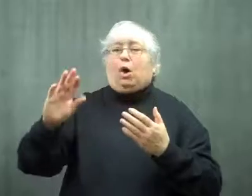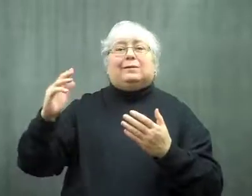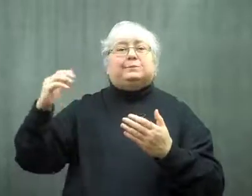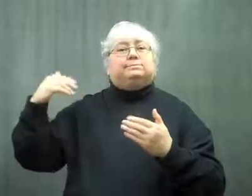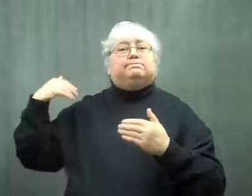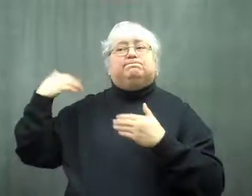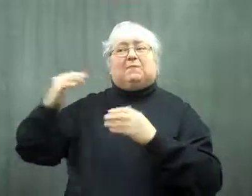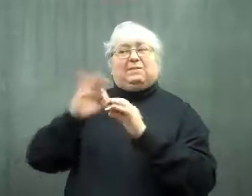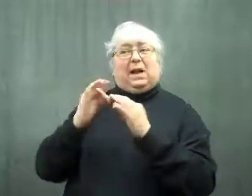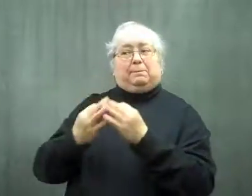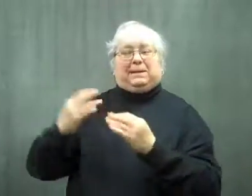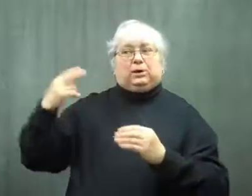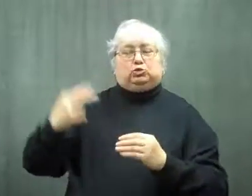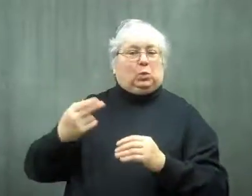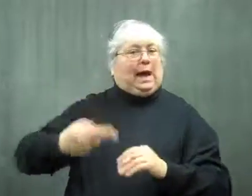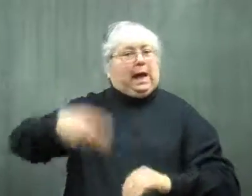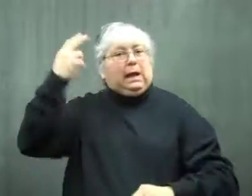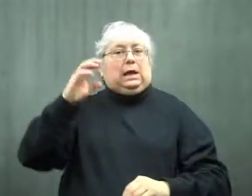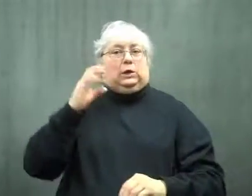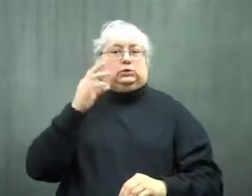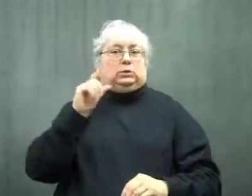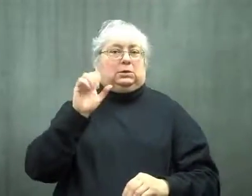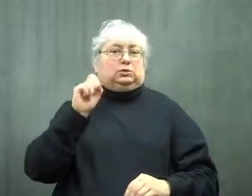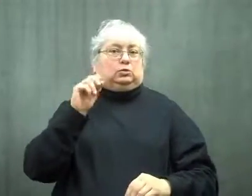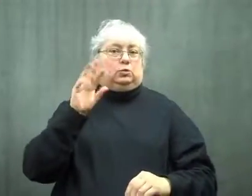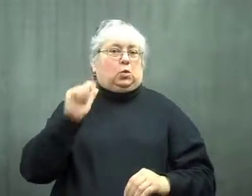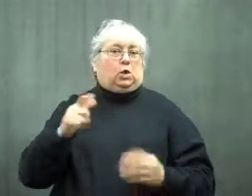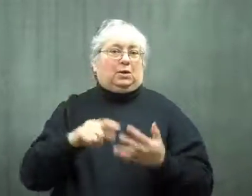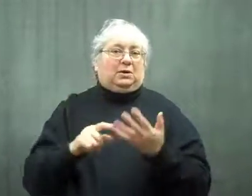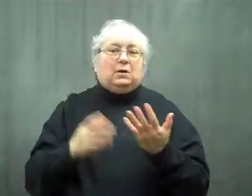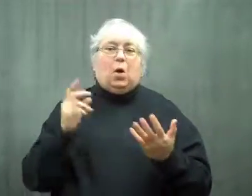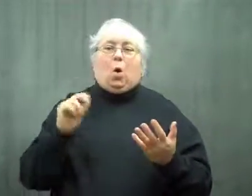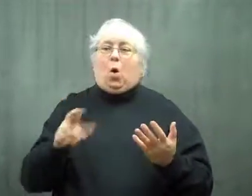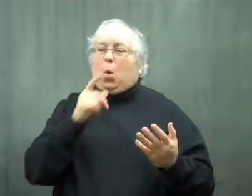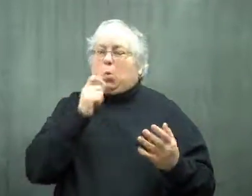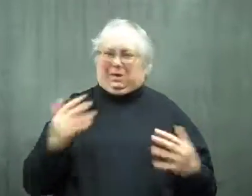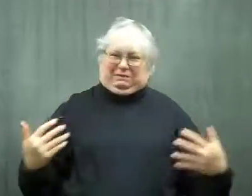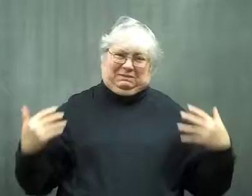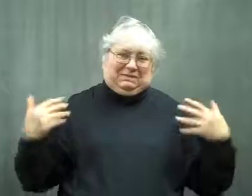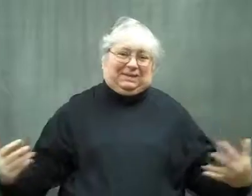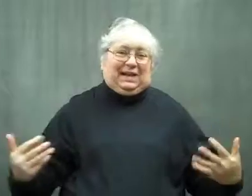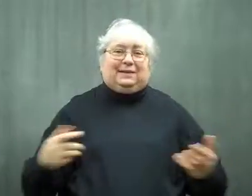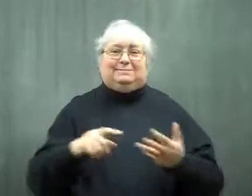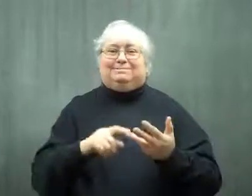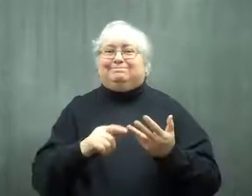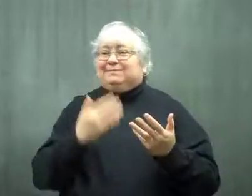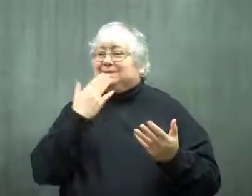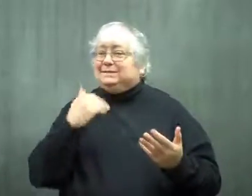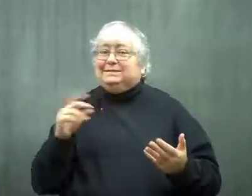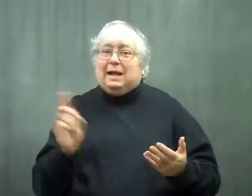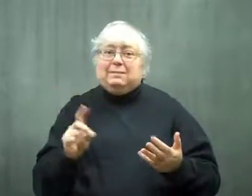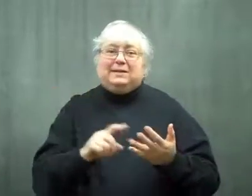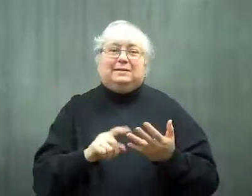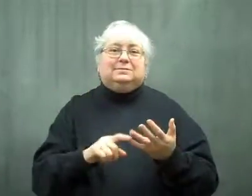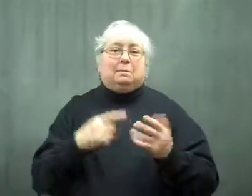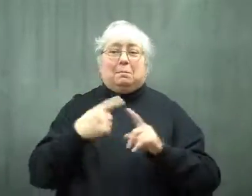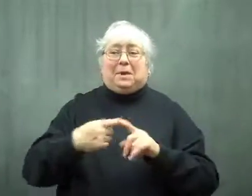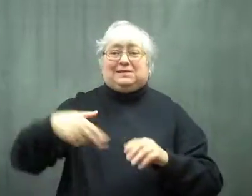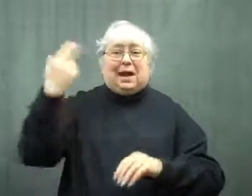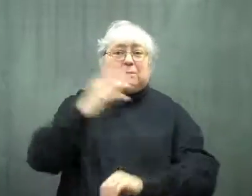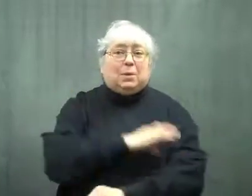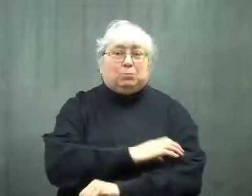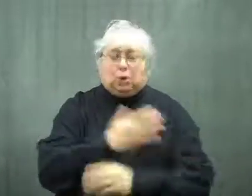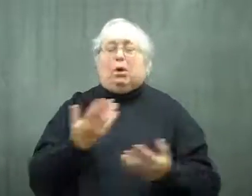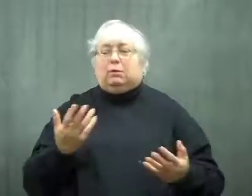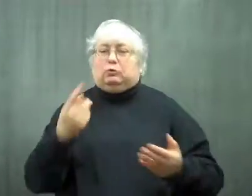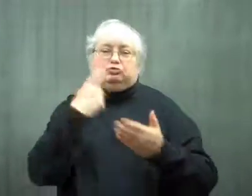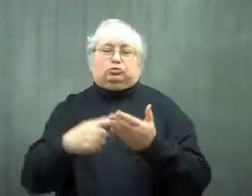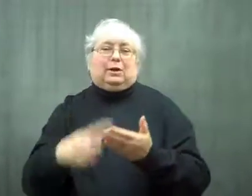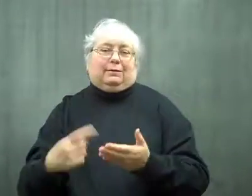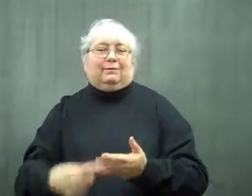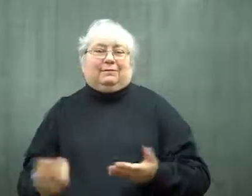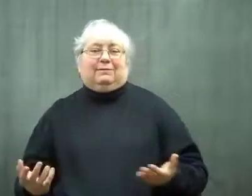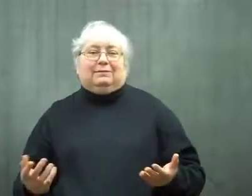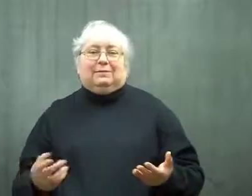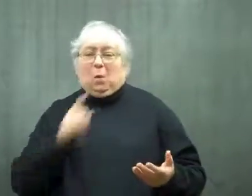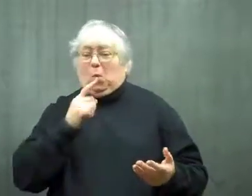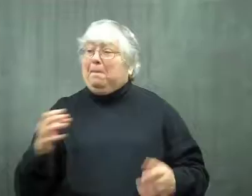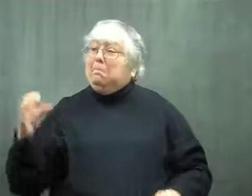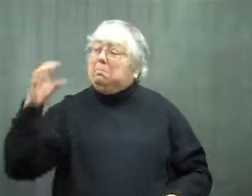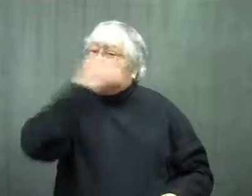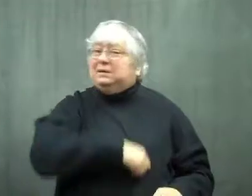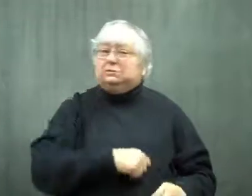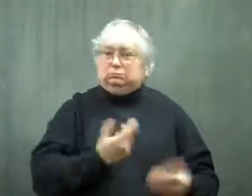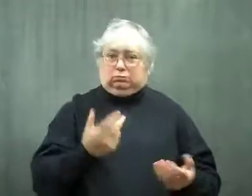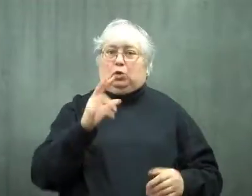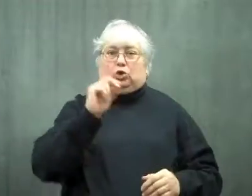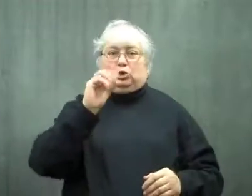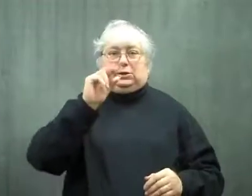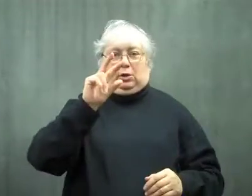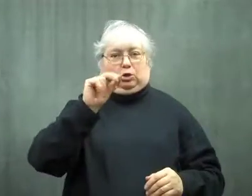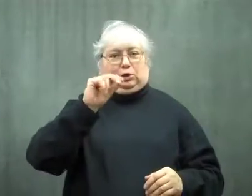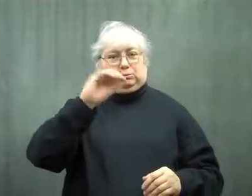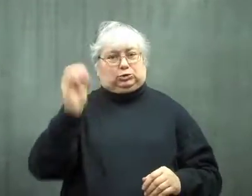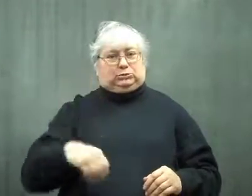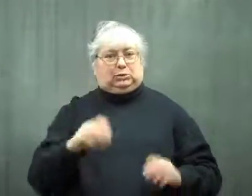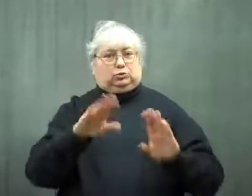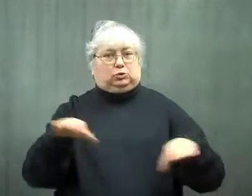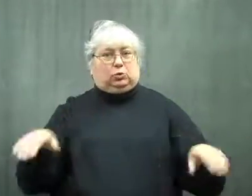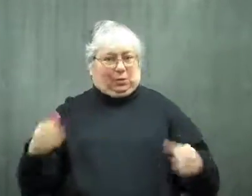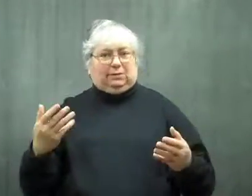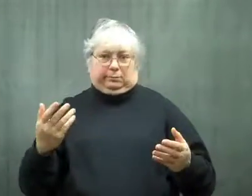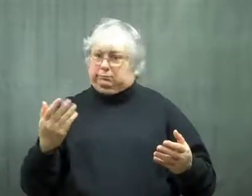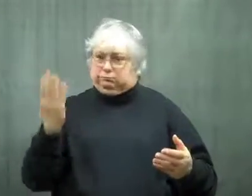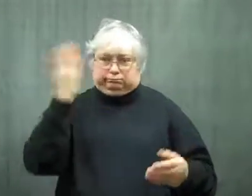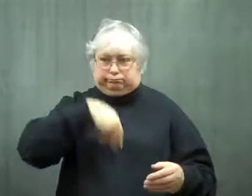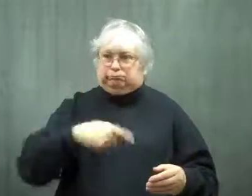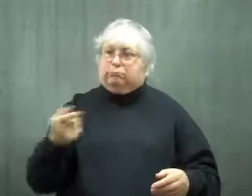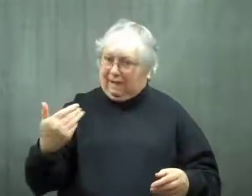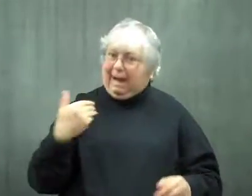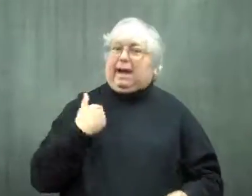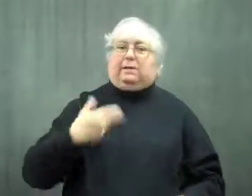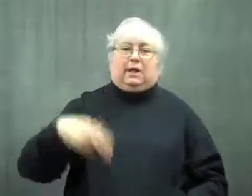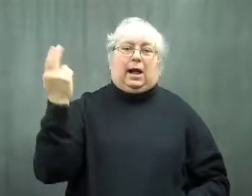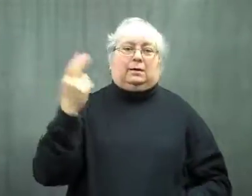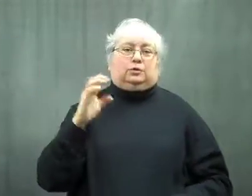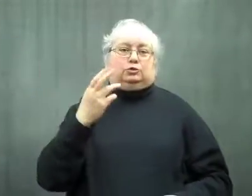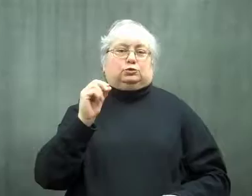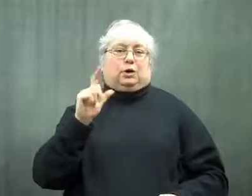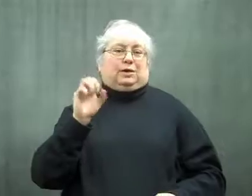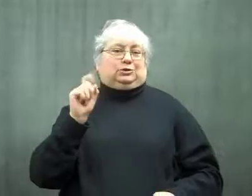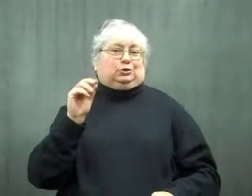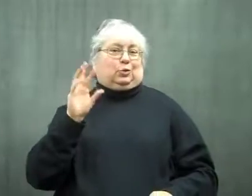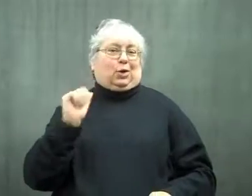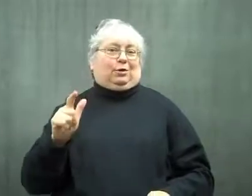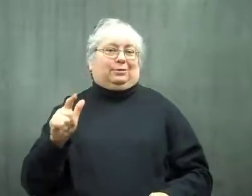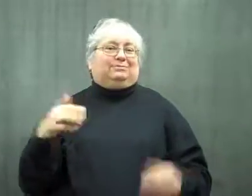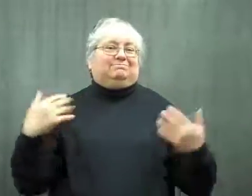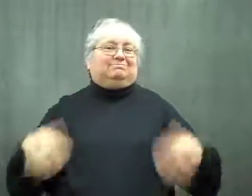a family history of high cholesterol, obesity, diabetes or high blood pressure.